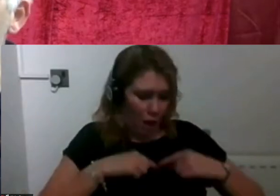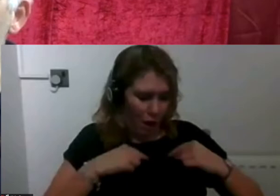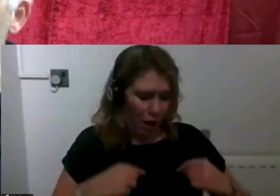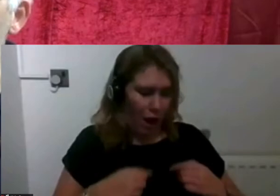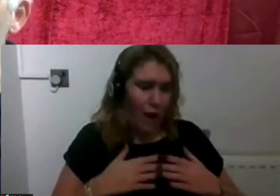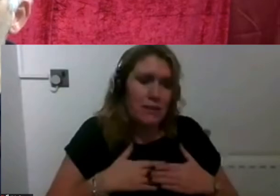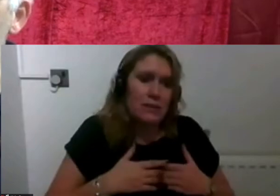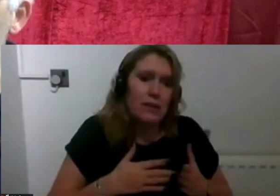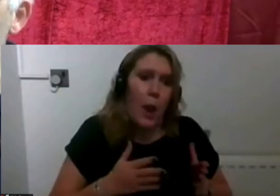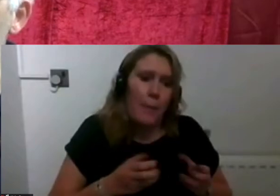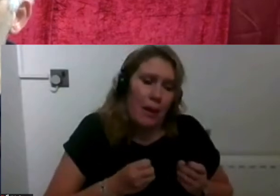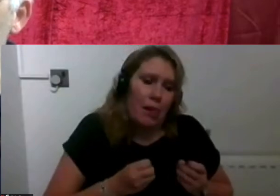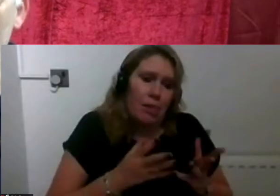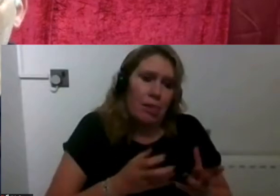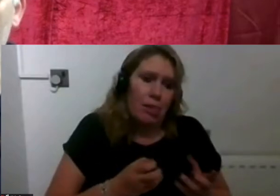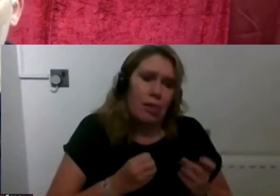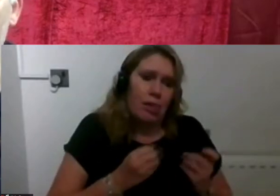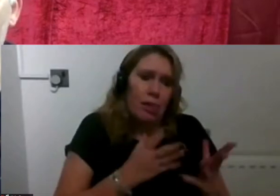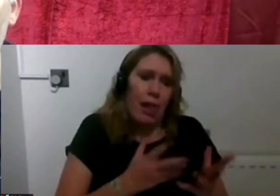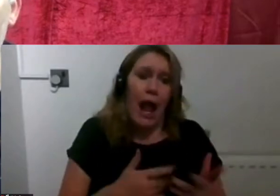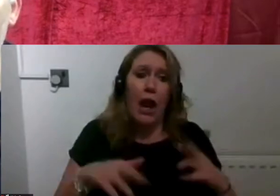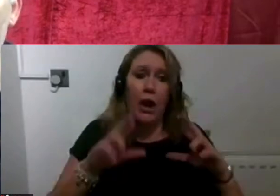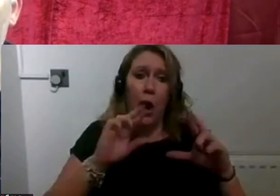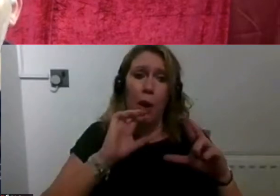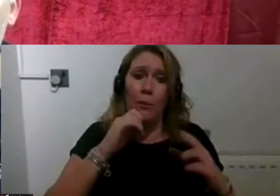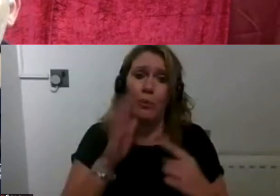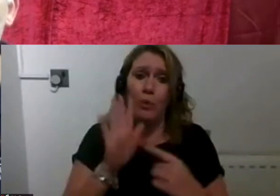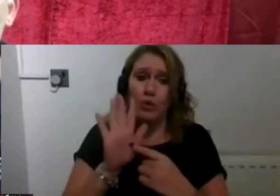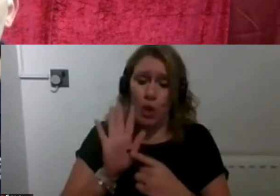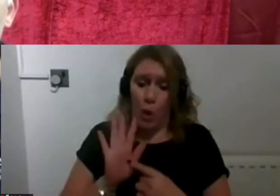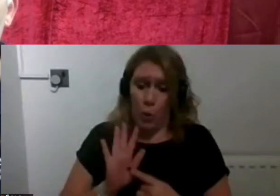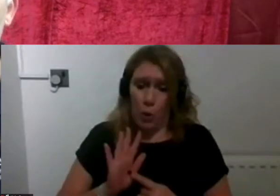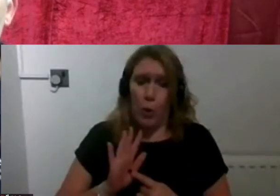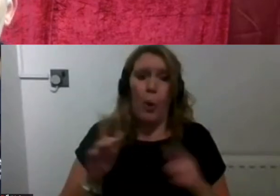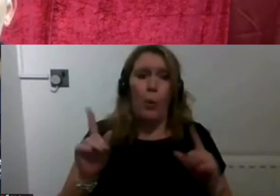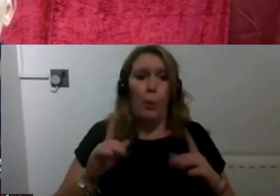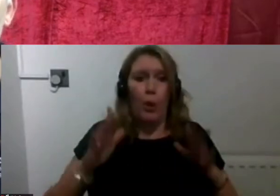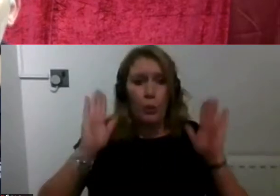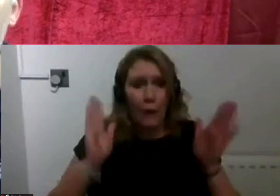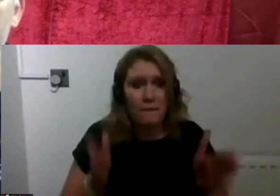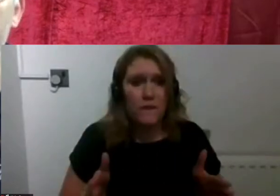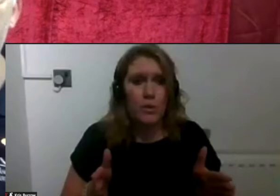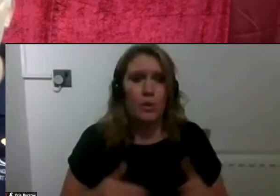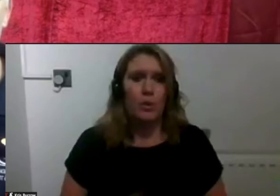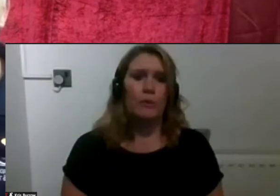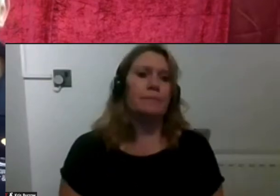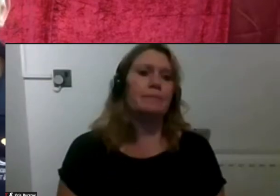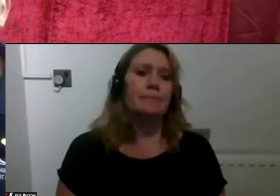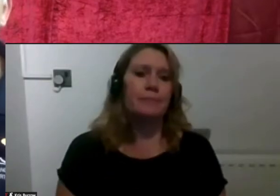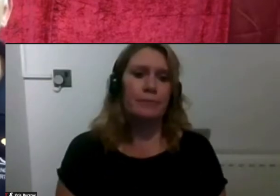And hope will show you what you must do. Thank You.